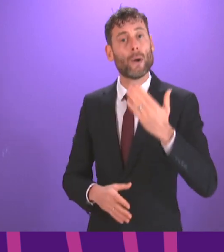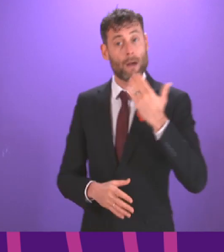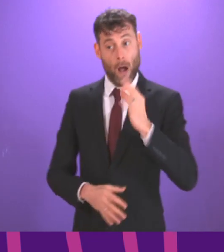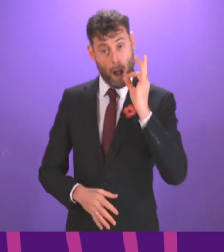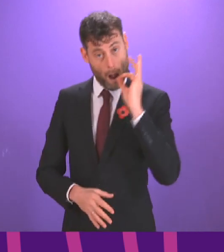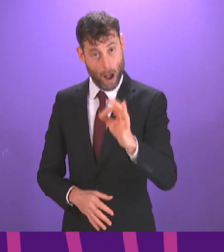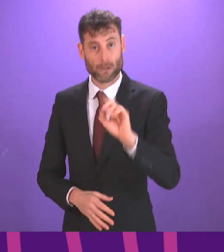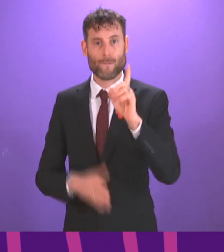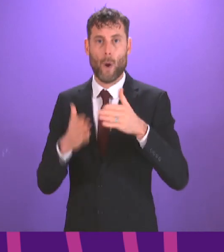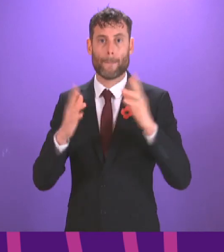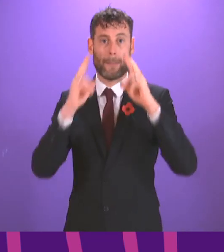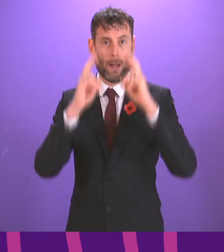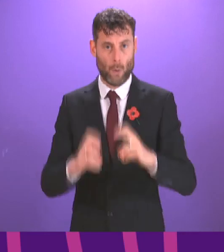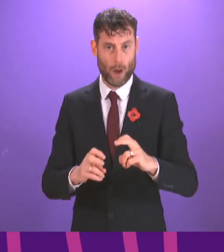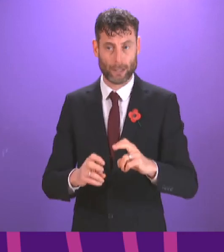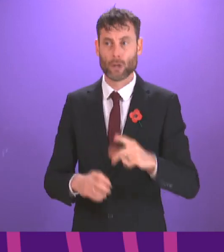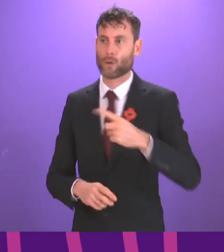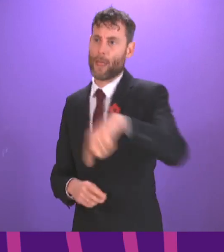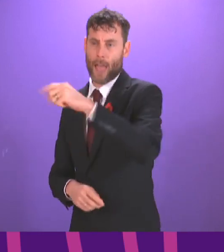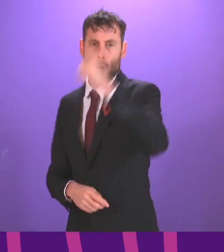The First Minister: I said yesterday that we would be taking forward